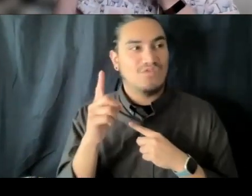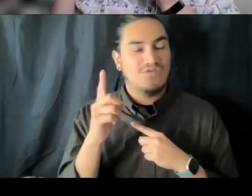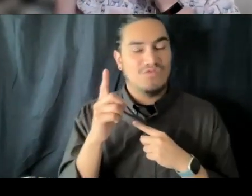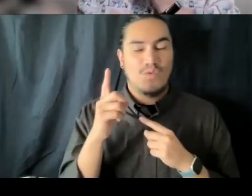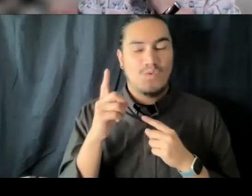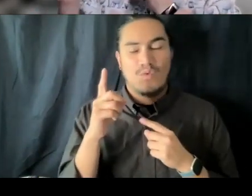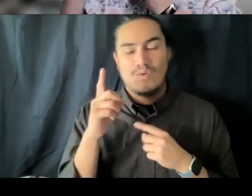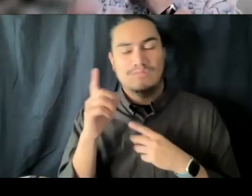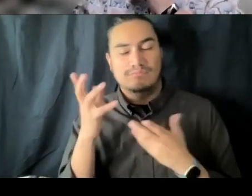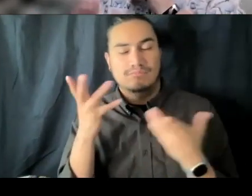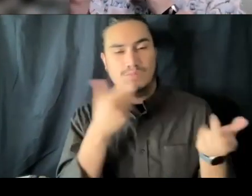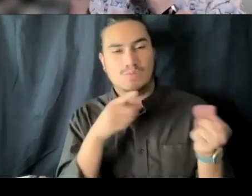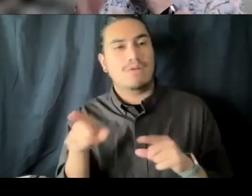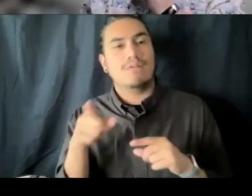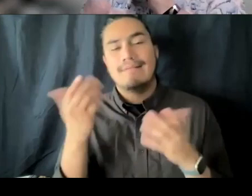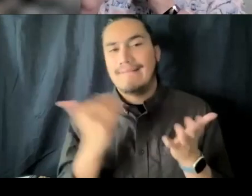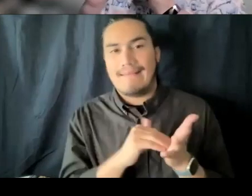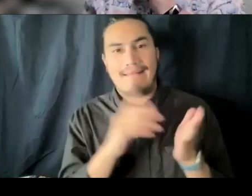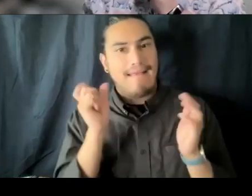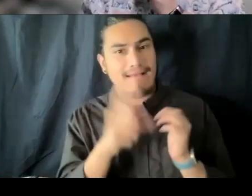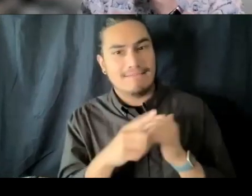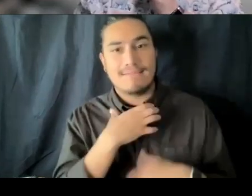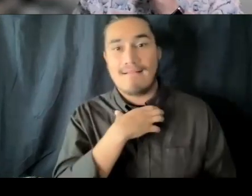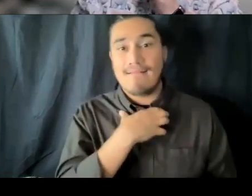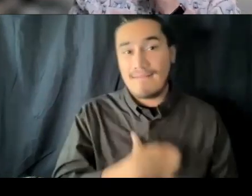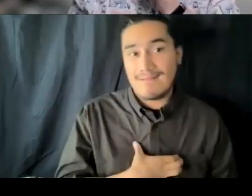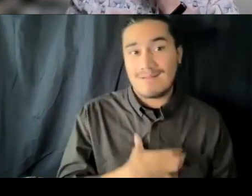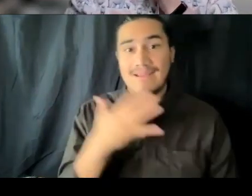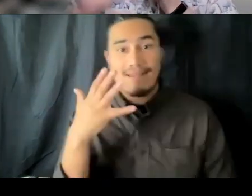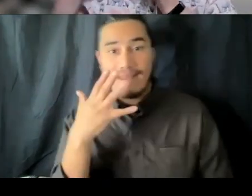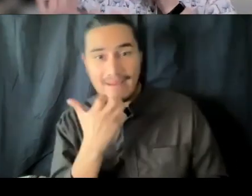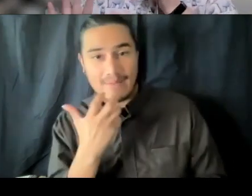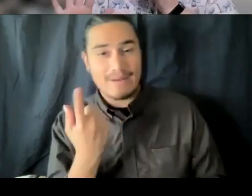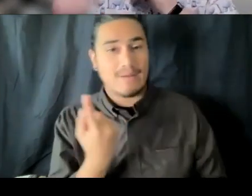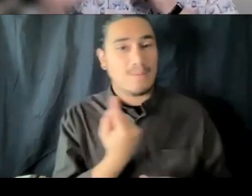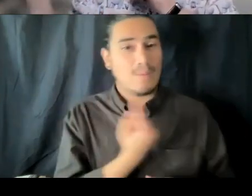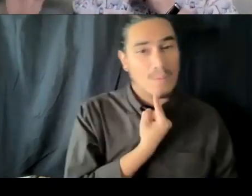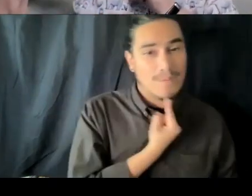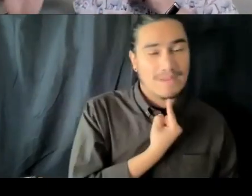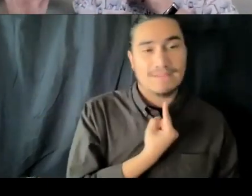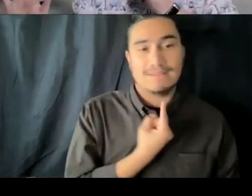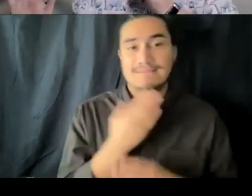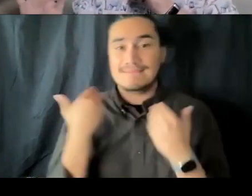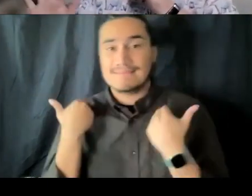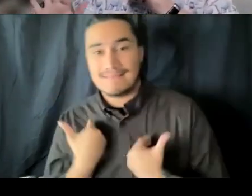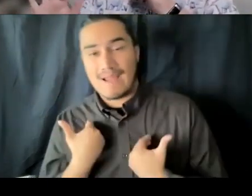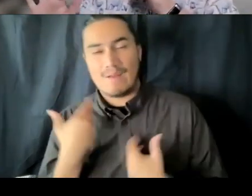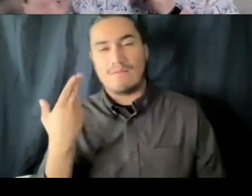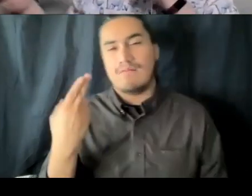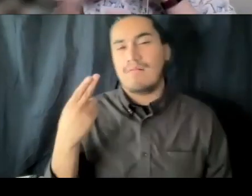if somebody's hungry, angry, lonely, tired. Halt is a great acronym.